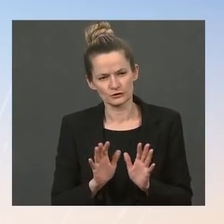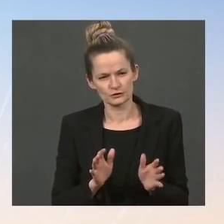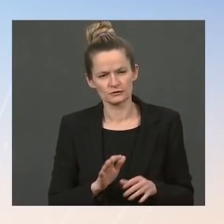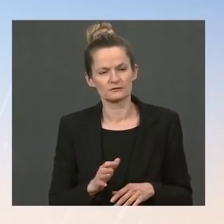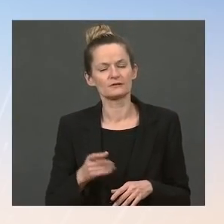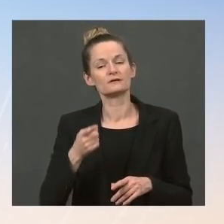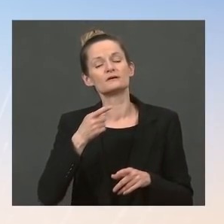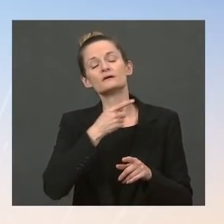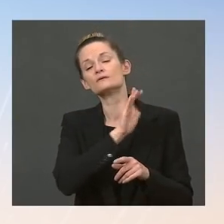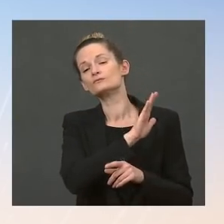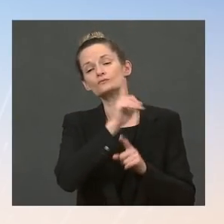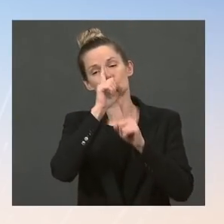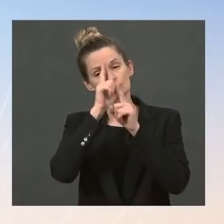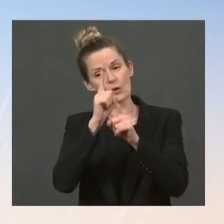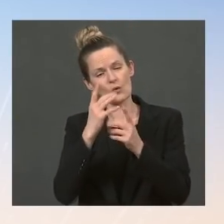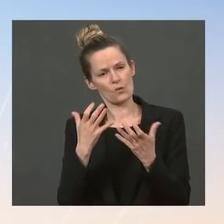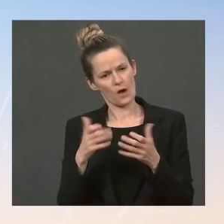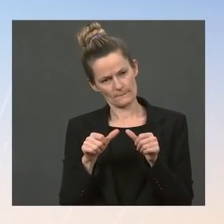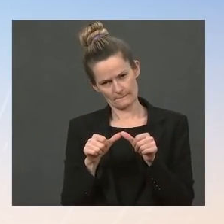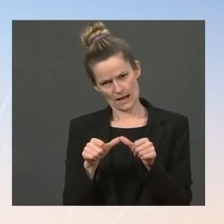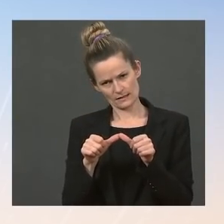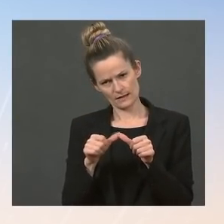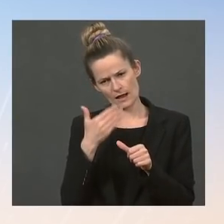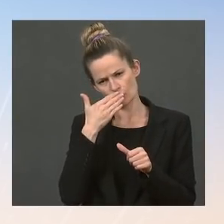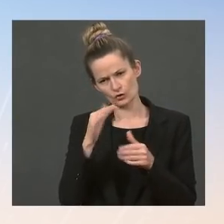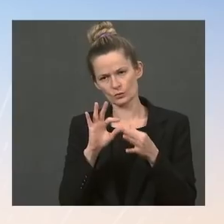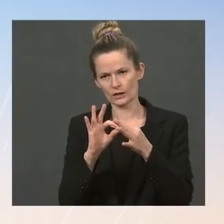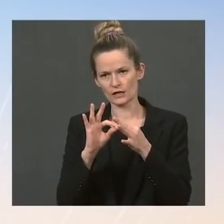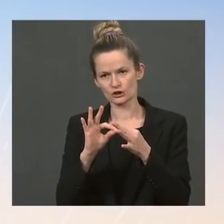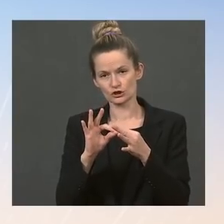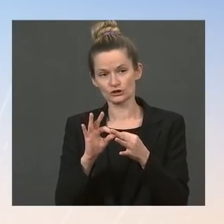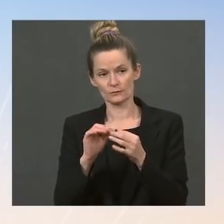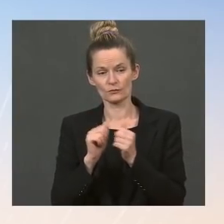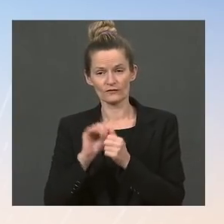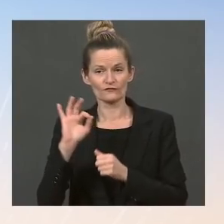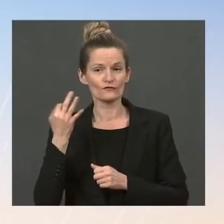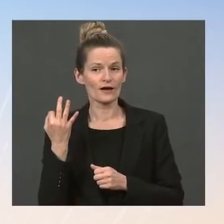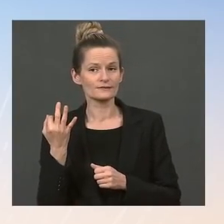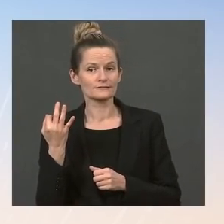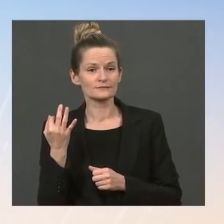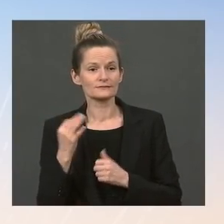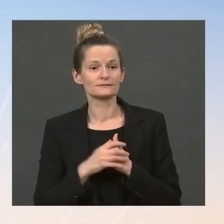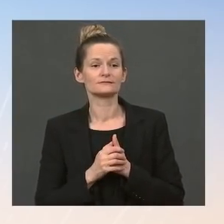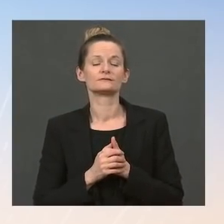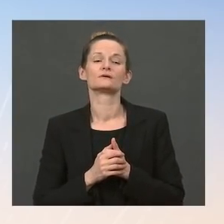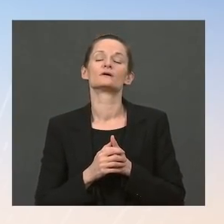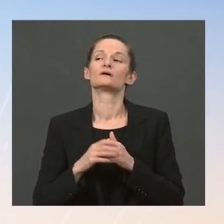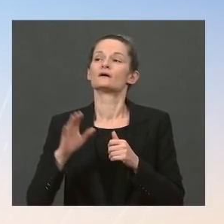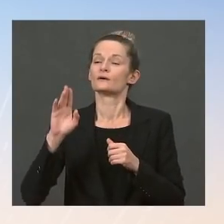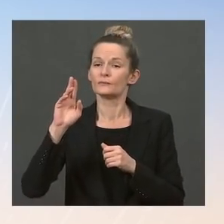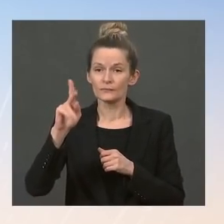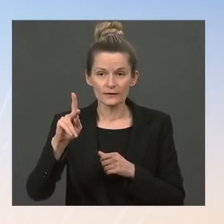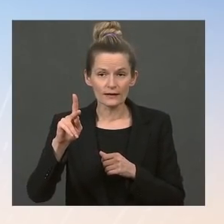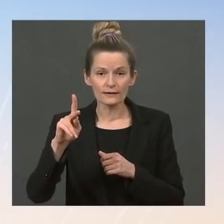with the United Kingdom, with Australia, and to achieving our global objectives, which include security in the Indo-Pacific.